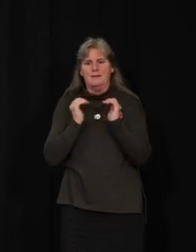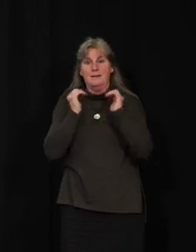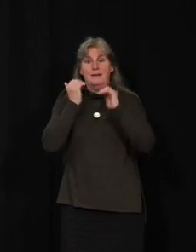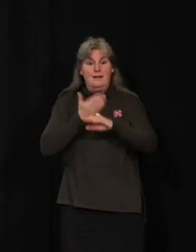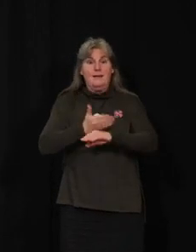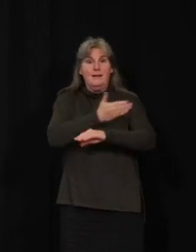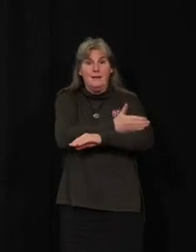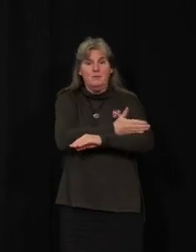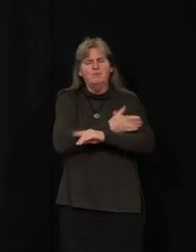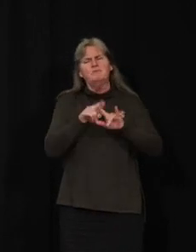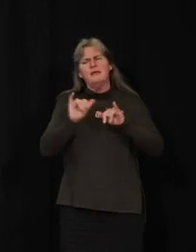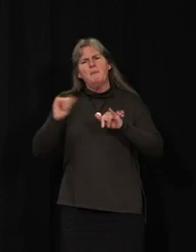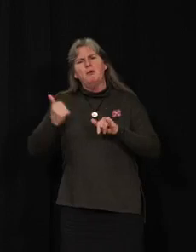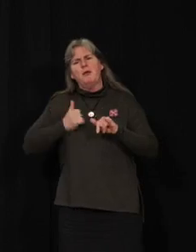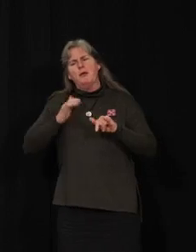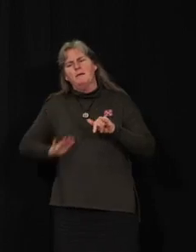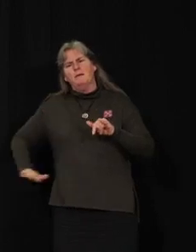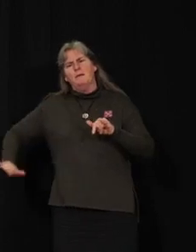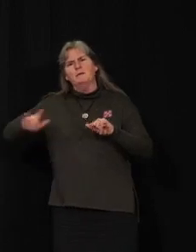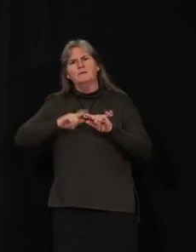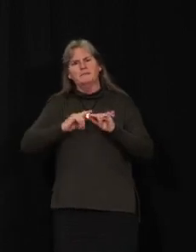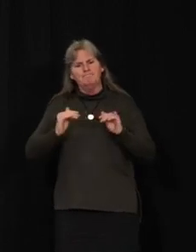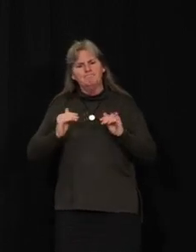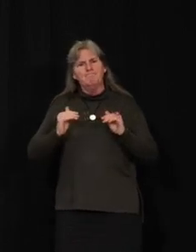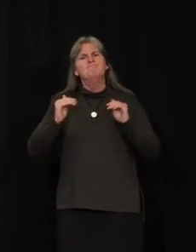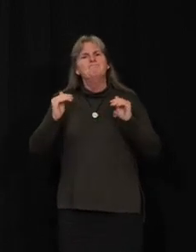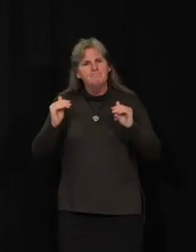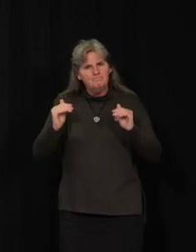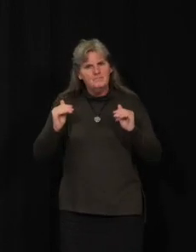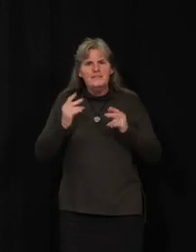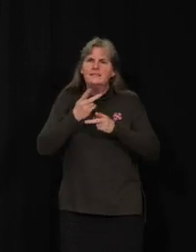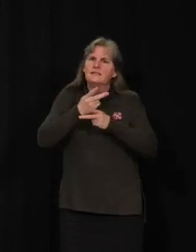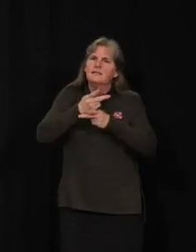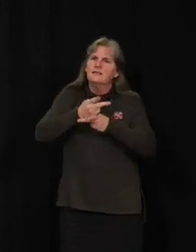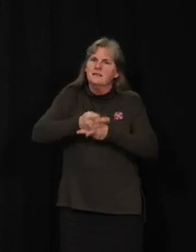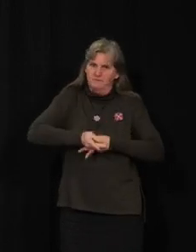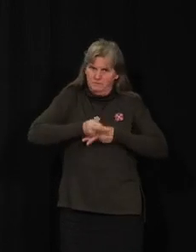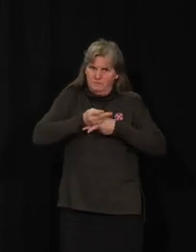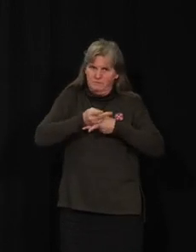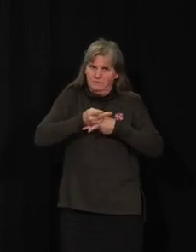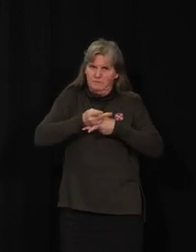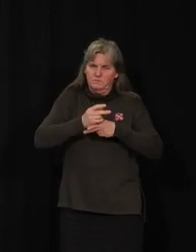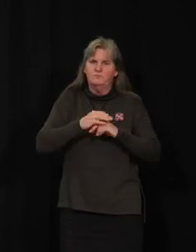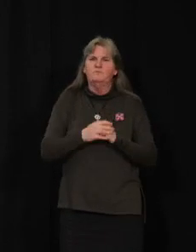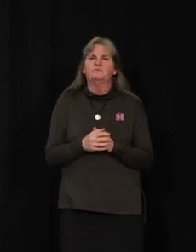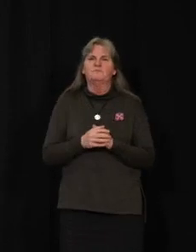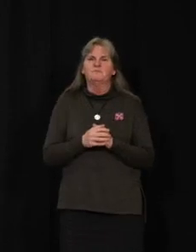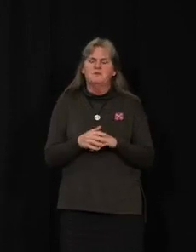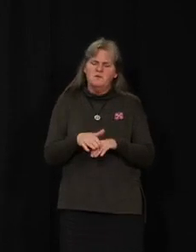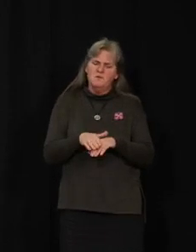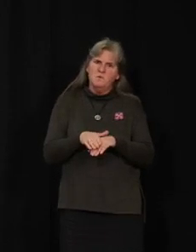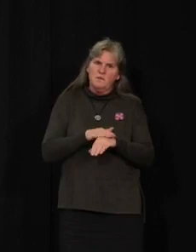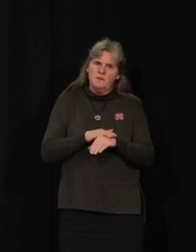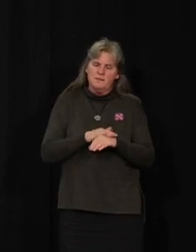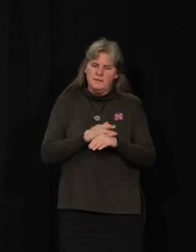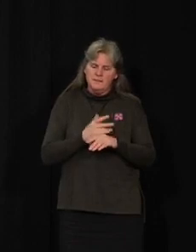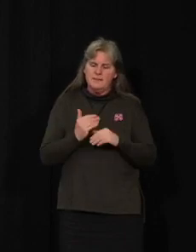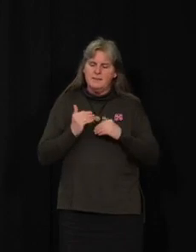moving forward and moving forwad carefully. We will take a gradual and phasd approach to reopening with a focus on protecting our